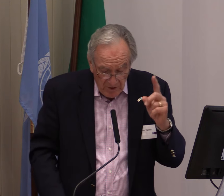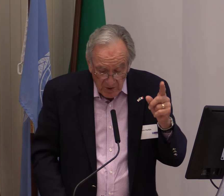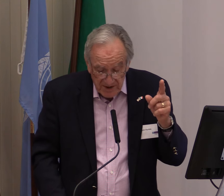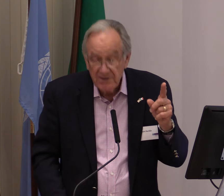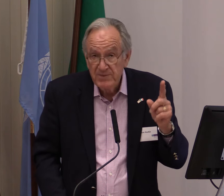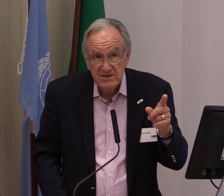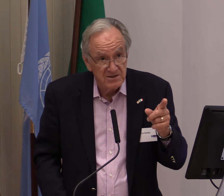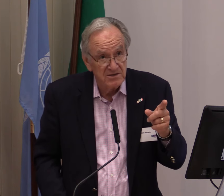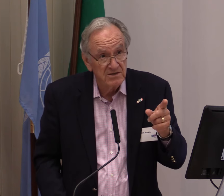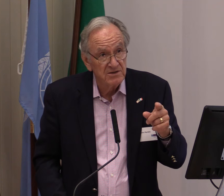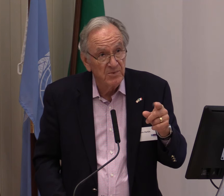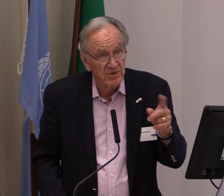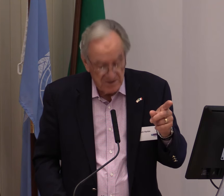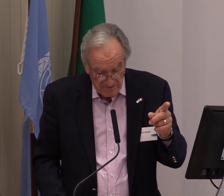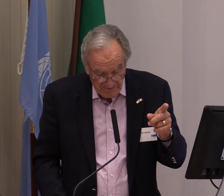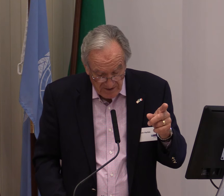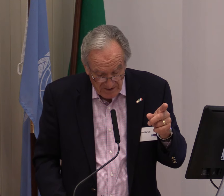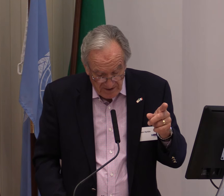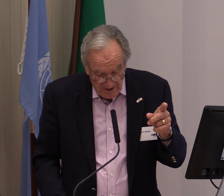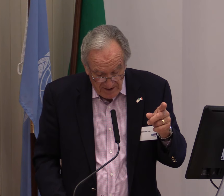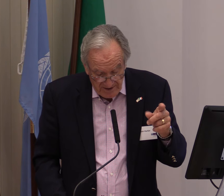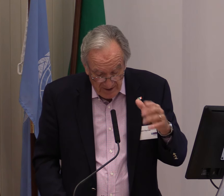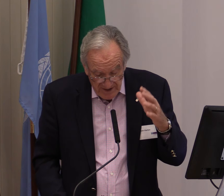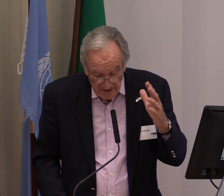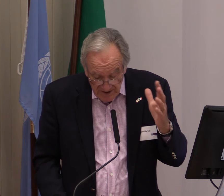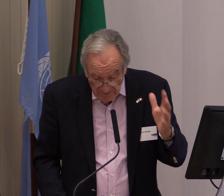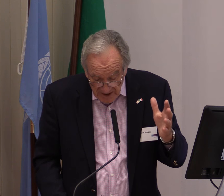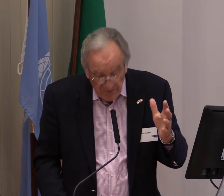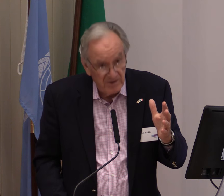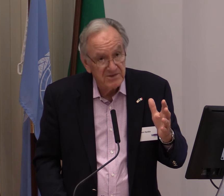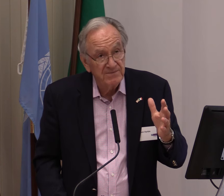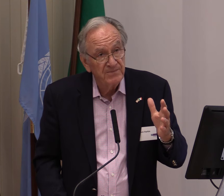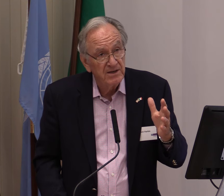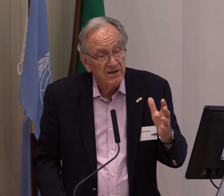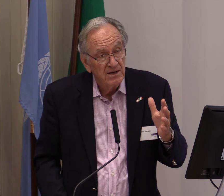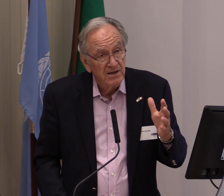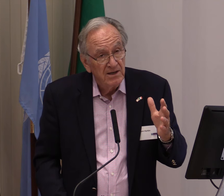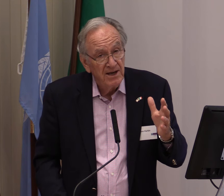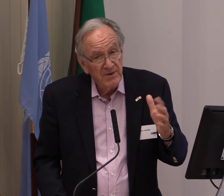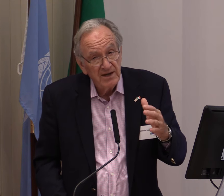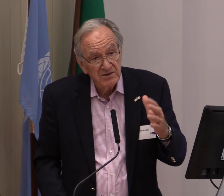We work to get businesses to support us, then we had to make it bi partisan and we had a